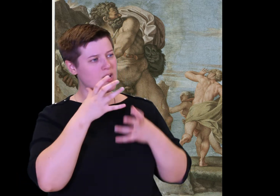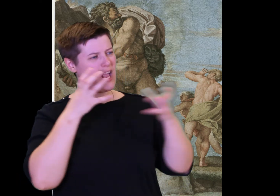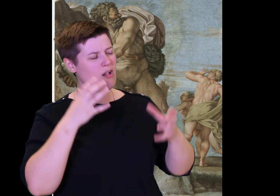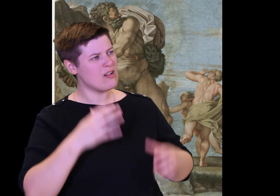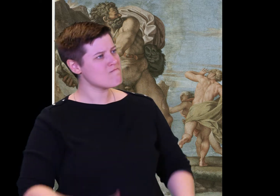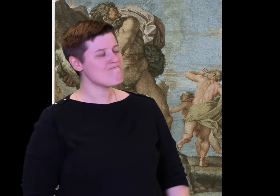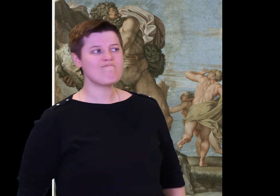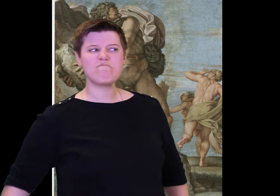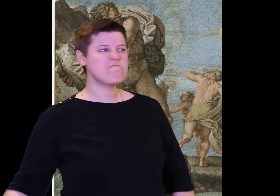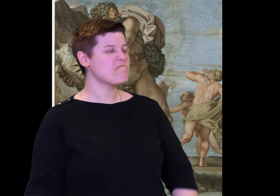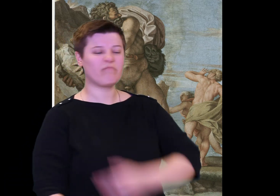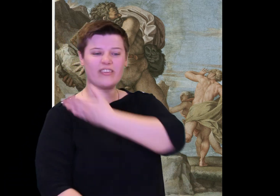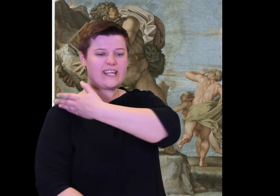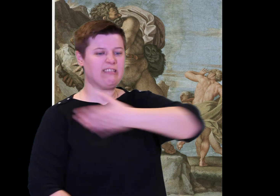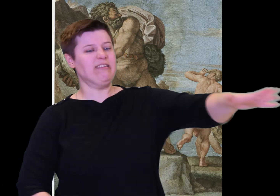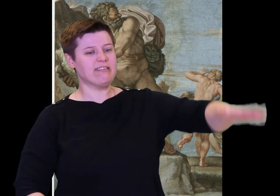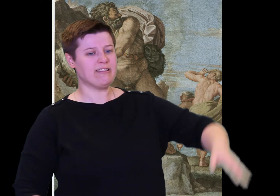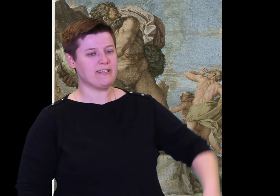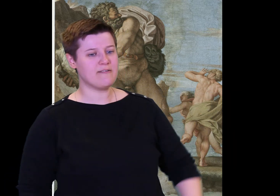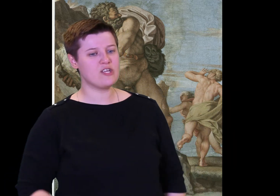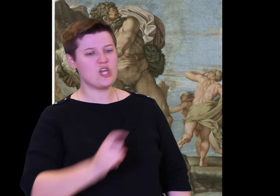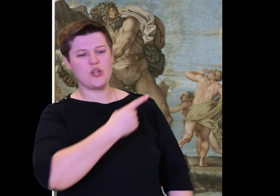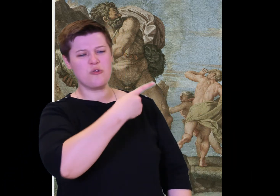Dear friends, you have the power to put things right.'